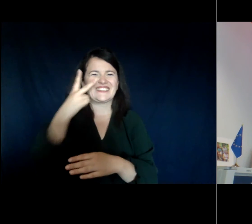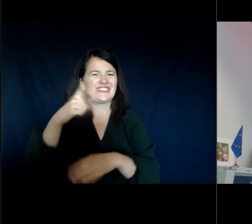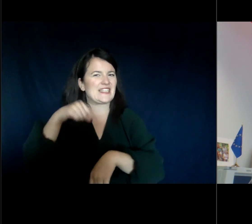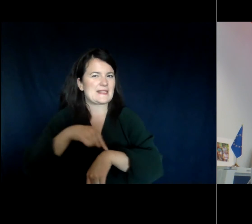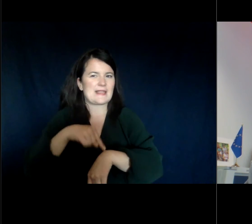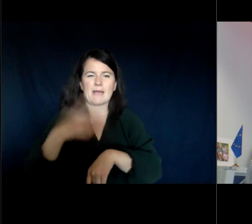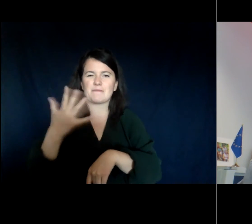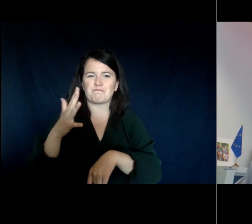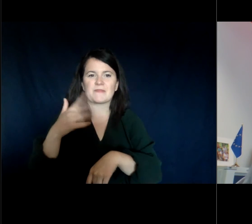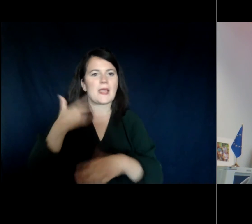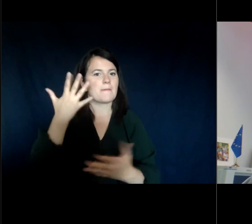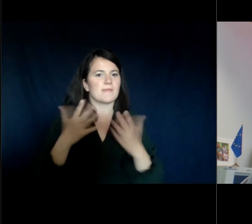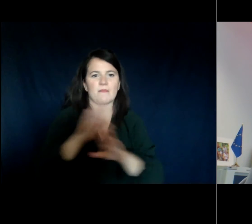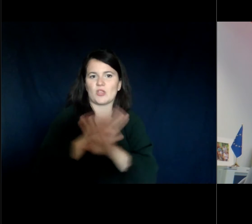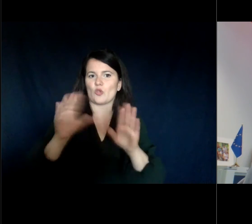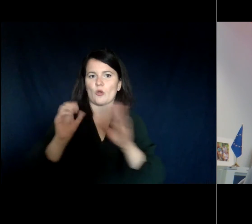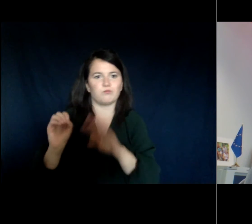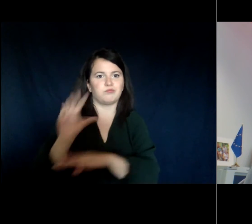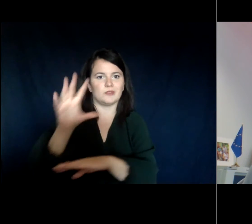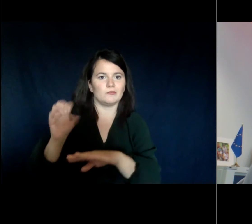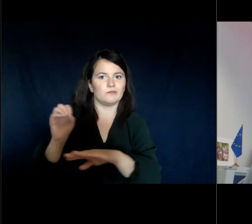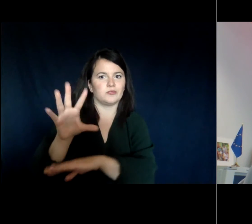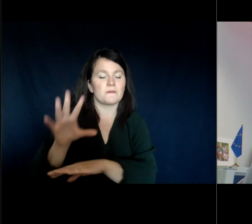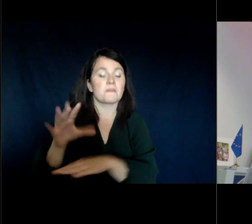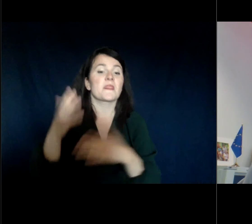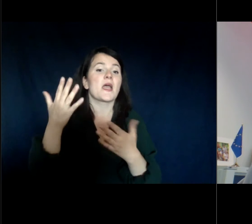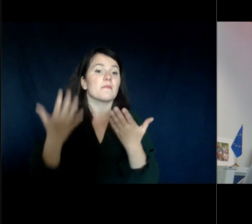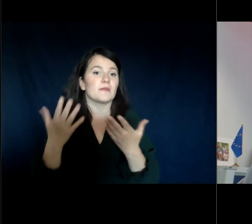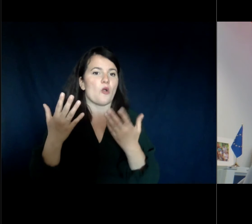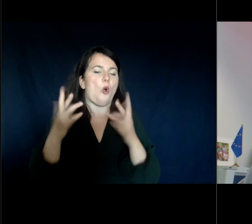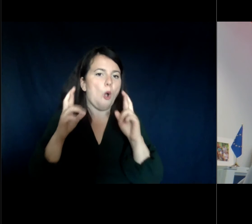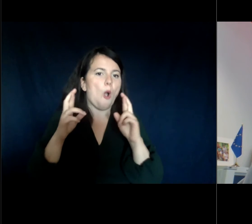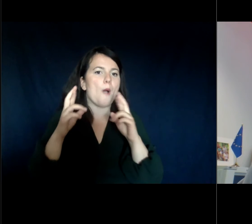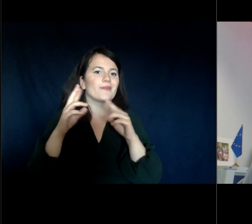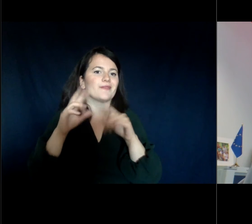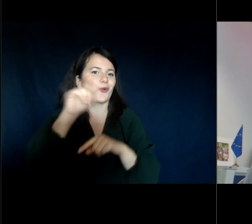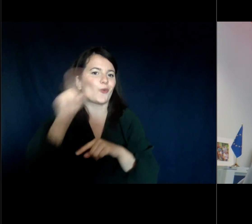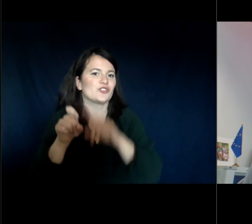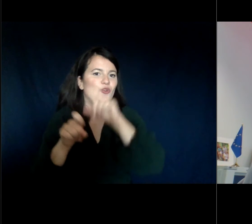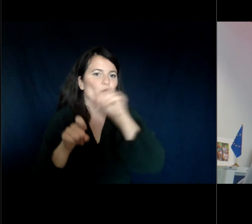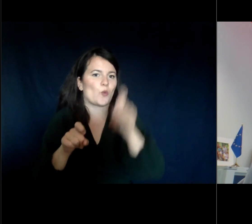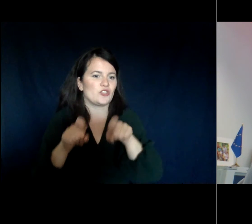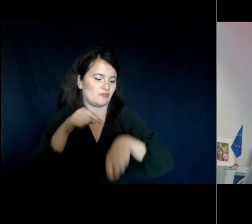Maybe there is still time for questions. And the organisers can provide this PowerPoint later